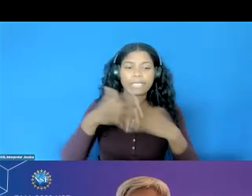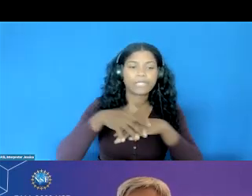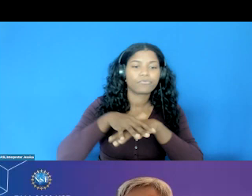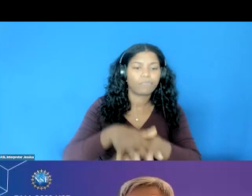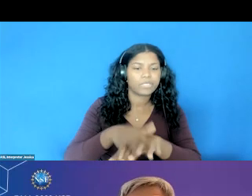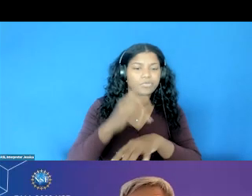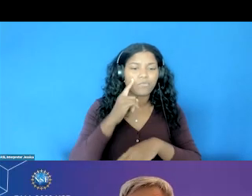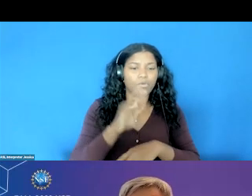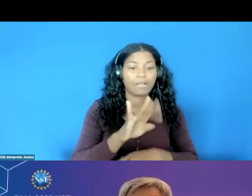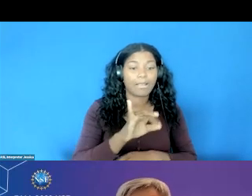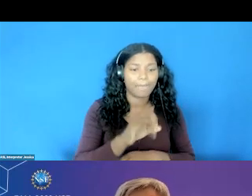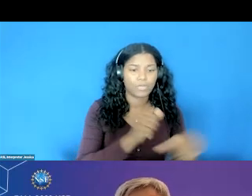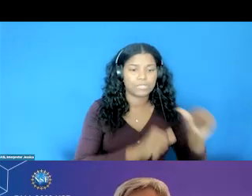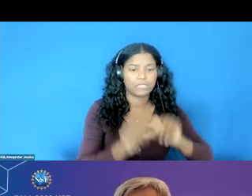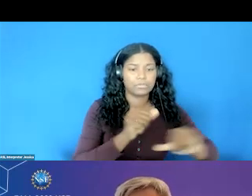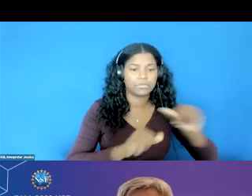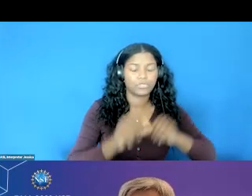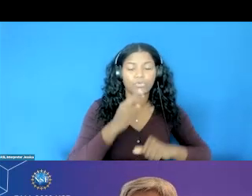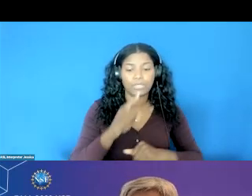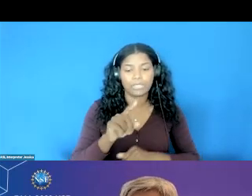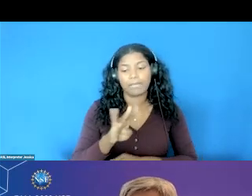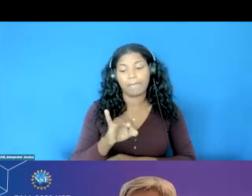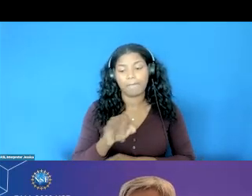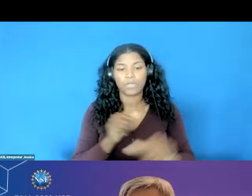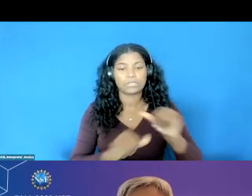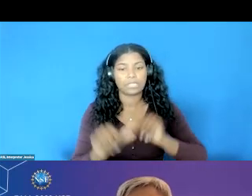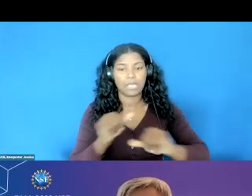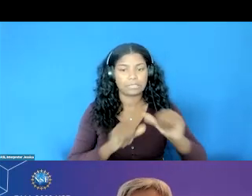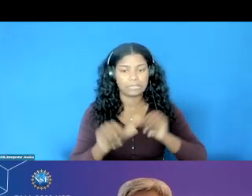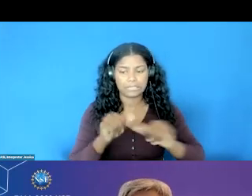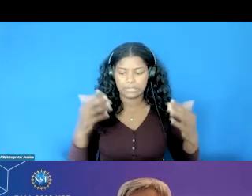And BIO continues to promote synergies between disciplines, supporting the trans